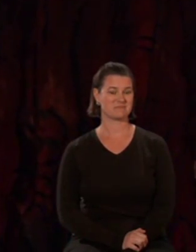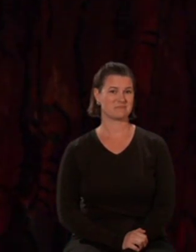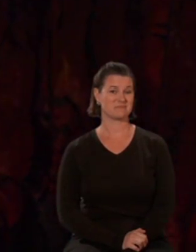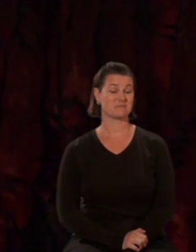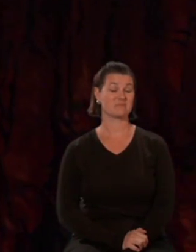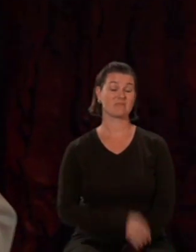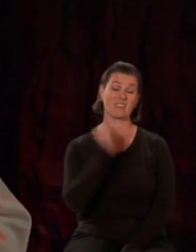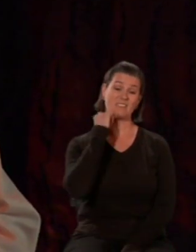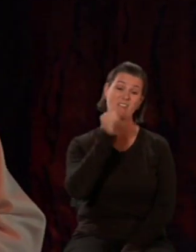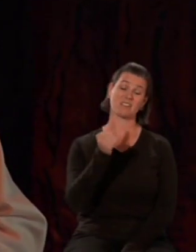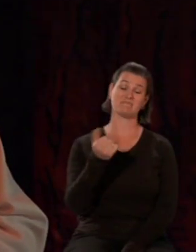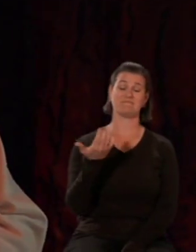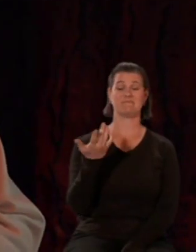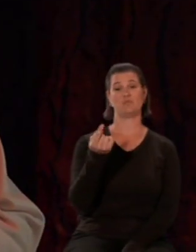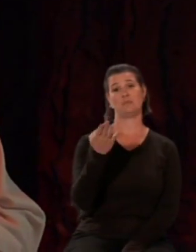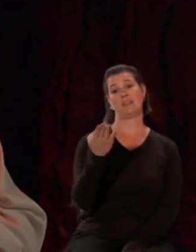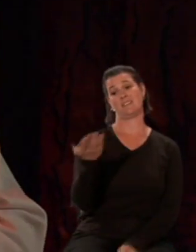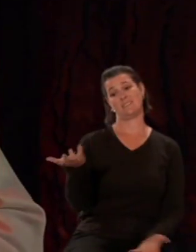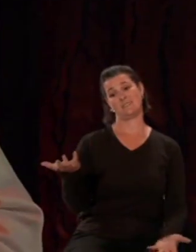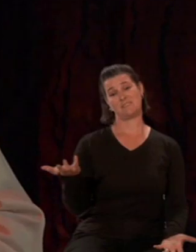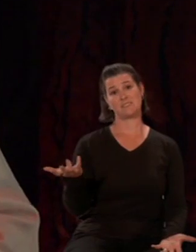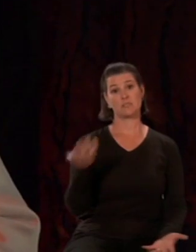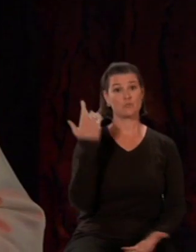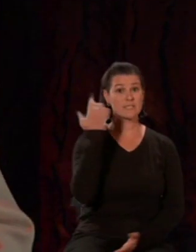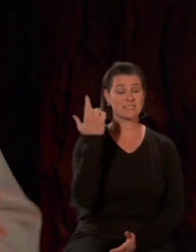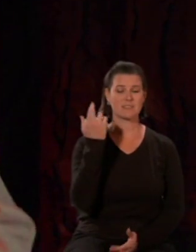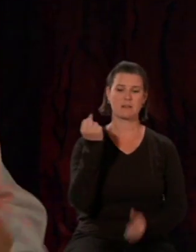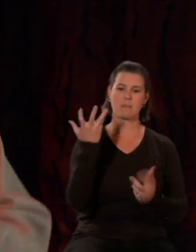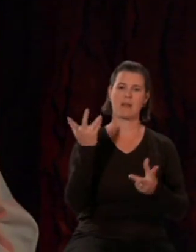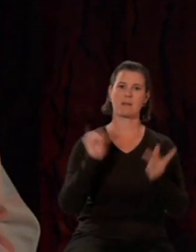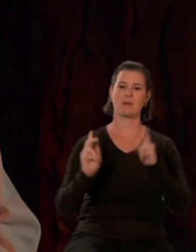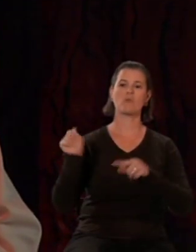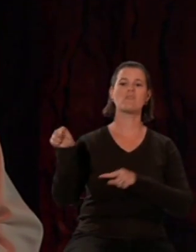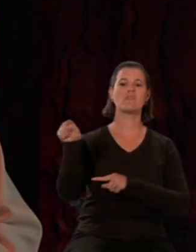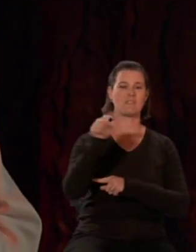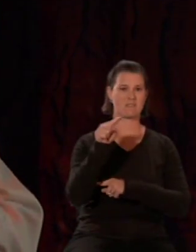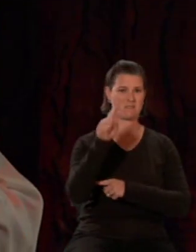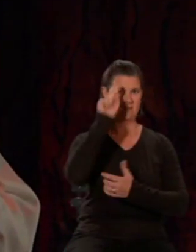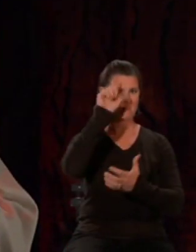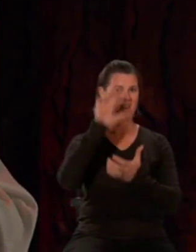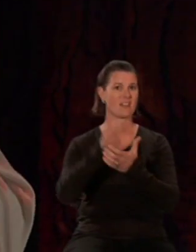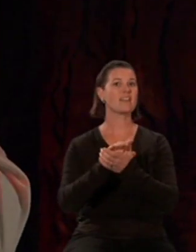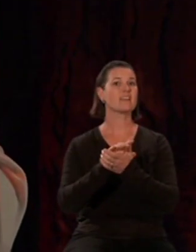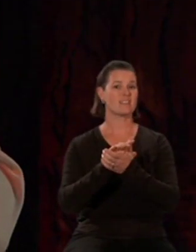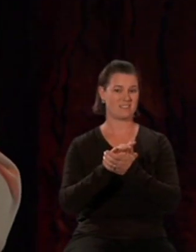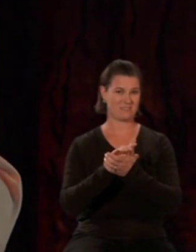Well if ya don't, that's too bad, 'cause there's a lot of folks who do, and for good reason.